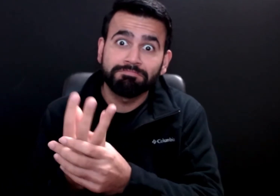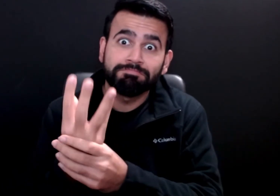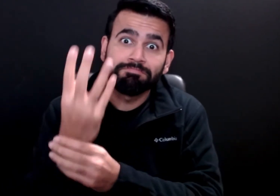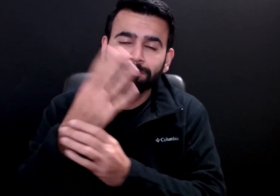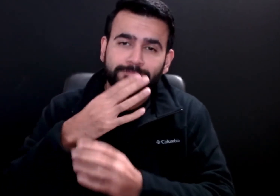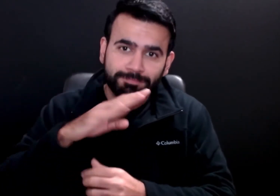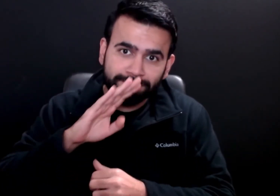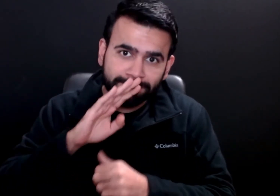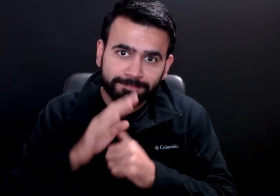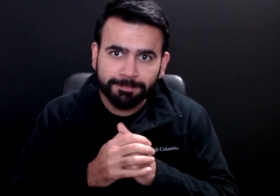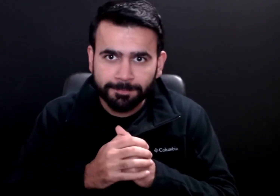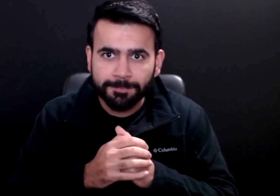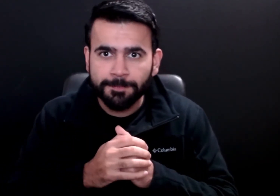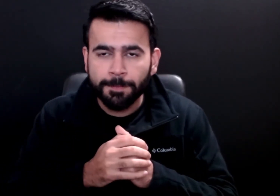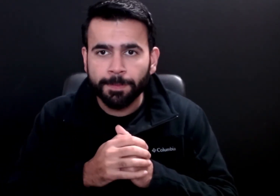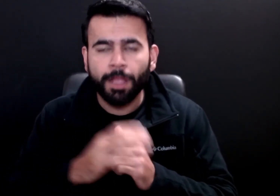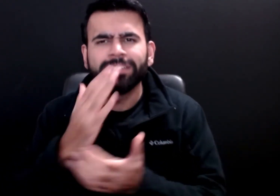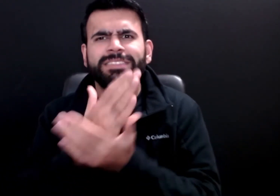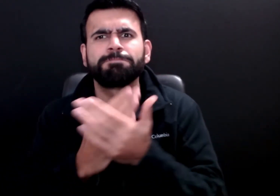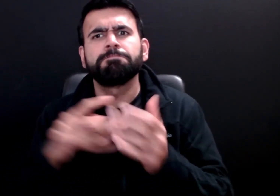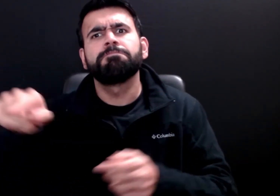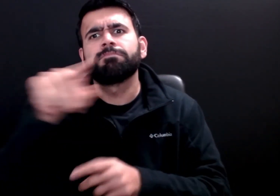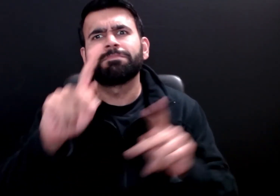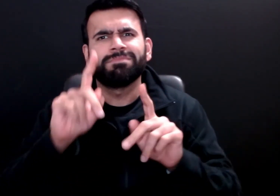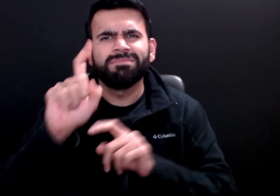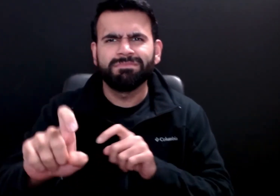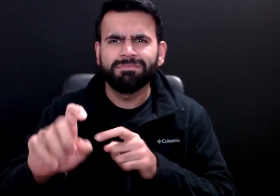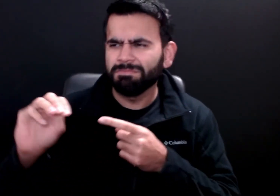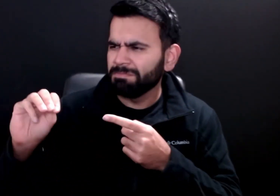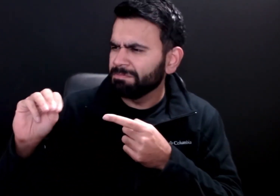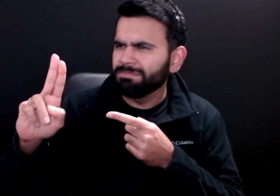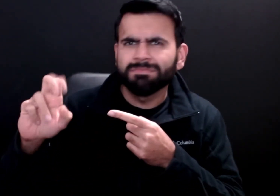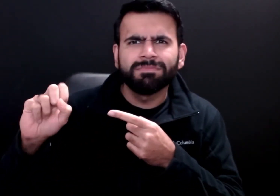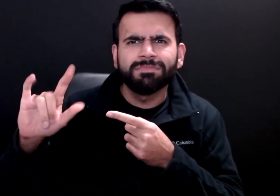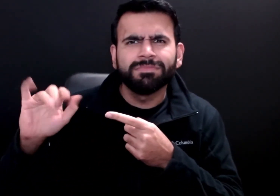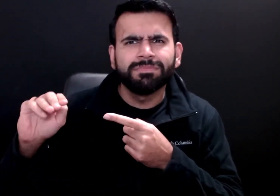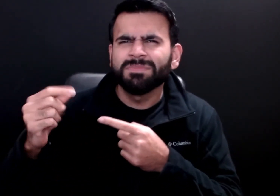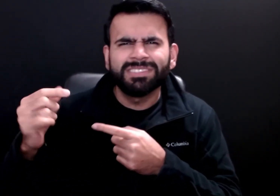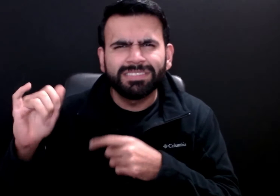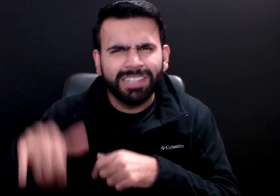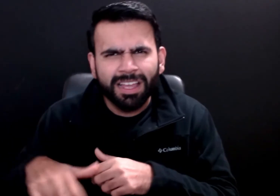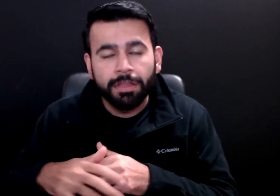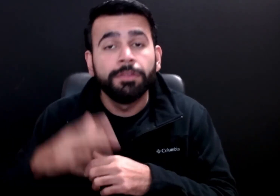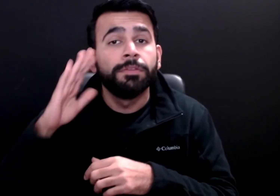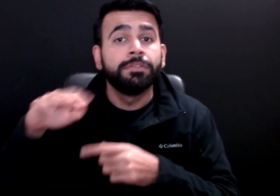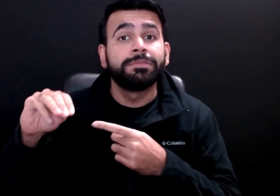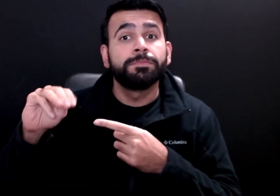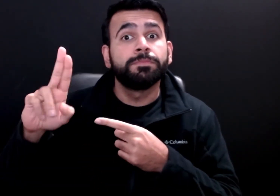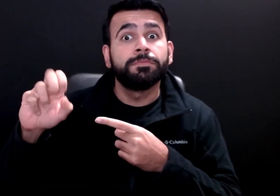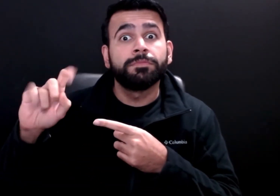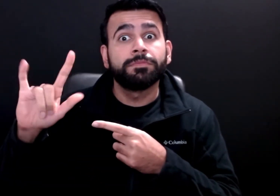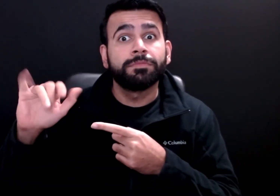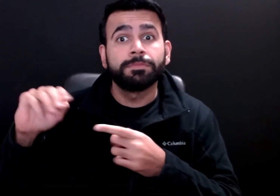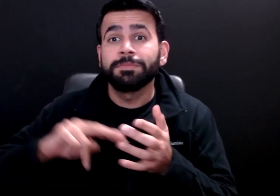to enable us to grow. Some of you may ask “Muslim”, what is that?